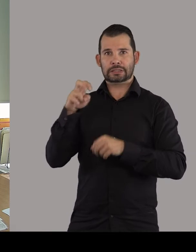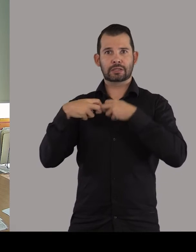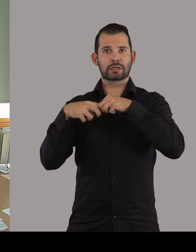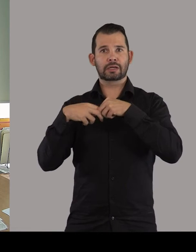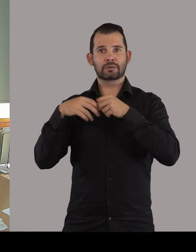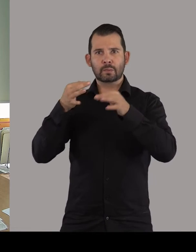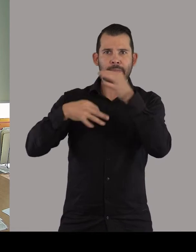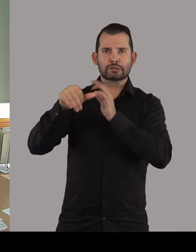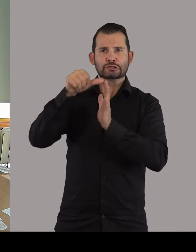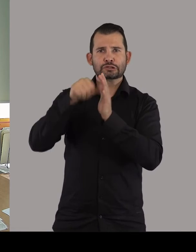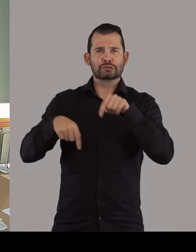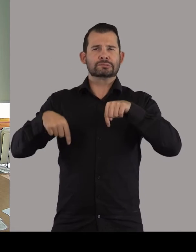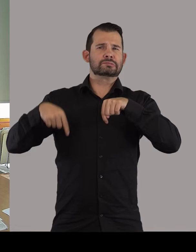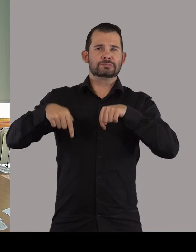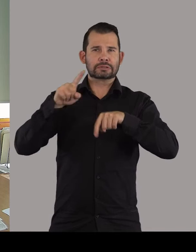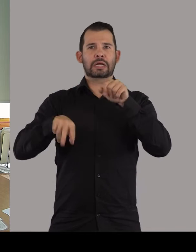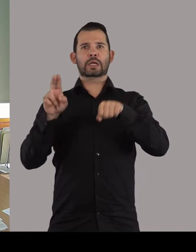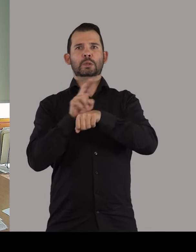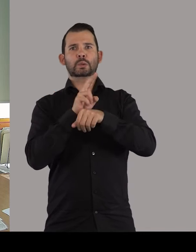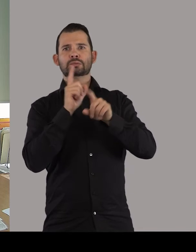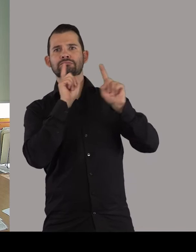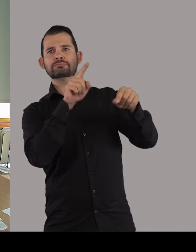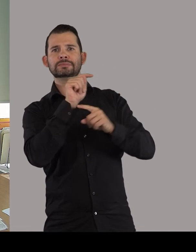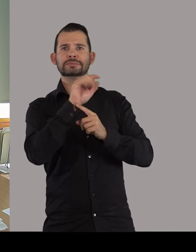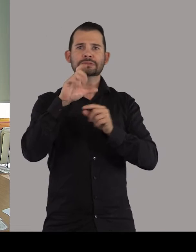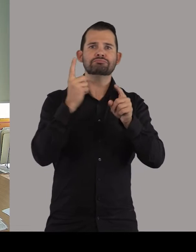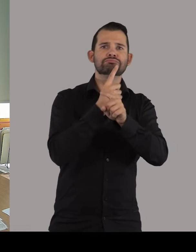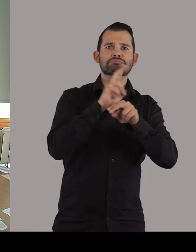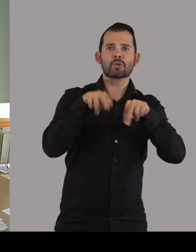a knee replacement surgery, and could no longer use conventional transportation,